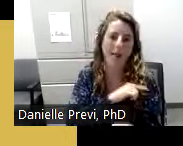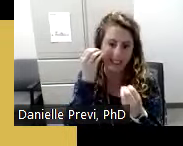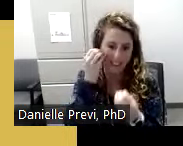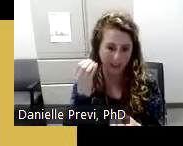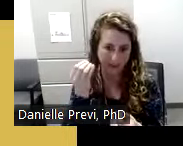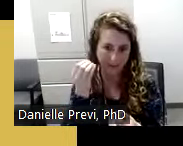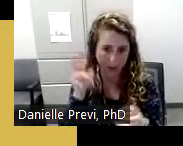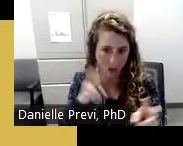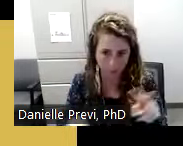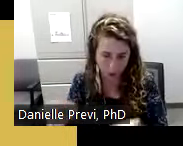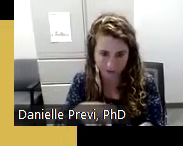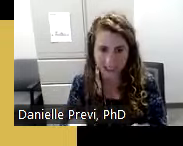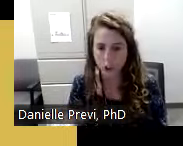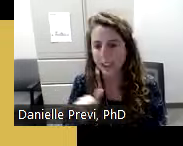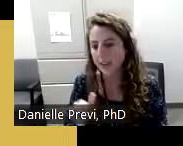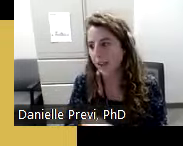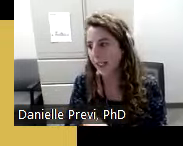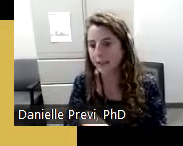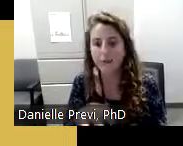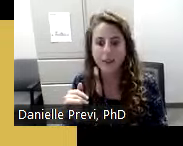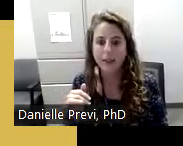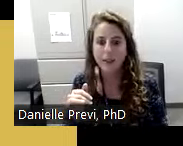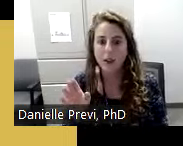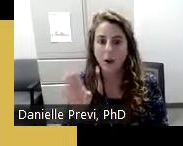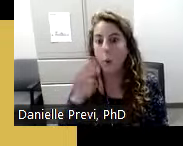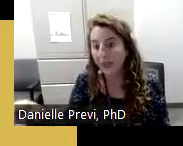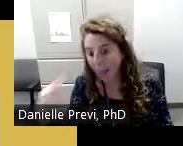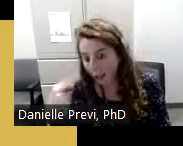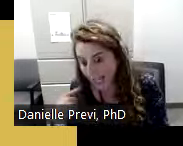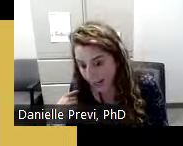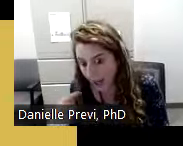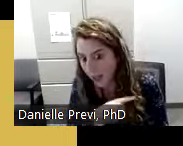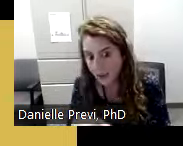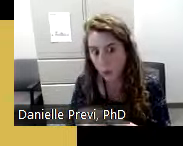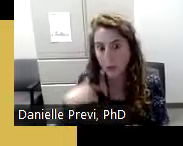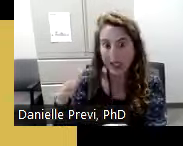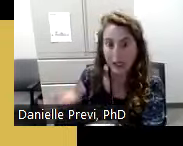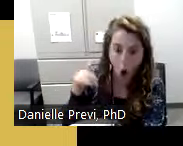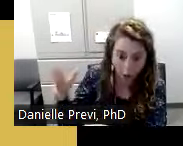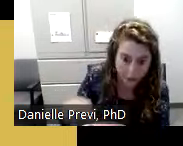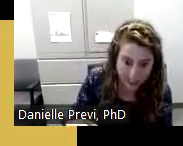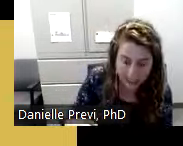tend to include a lot of observational information. Were they looking at us,